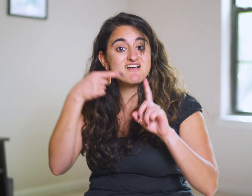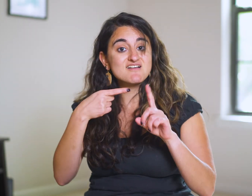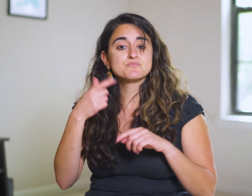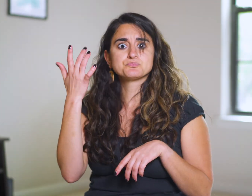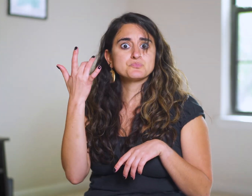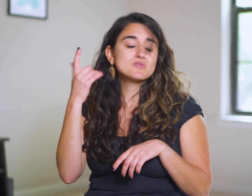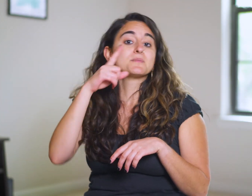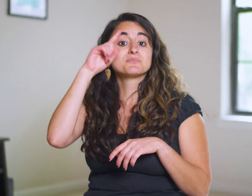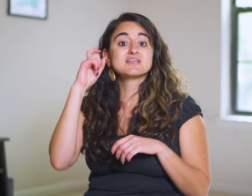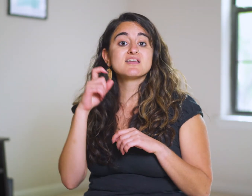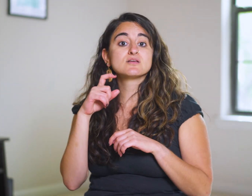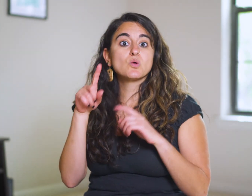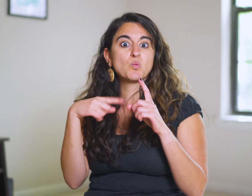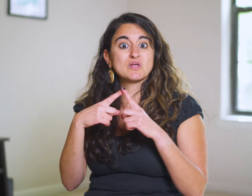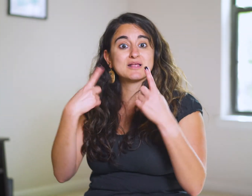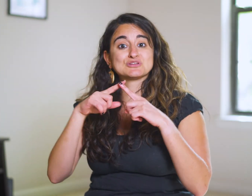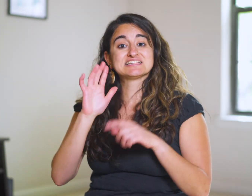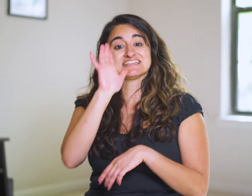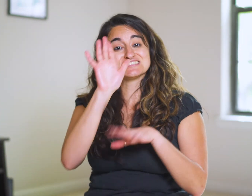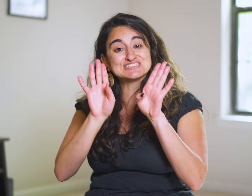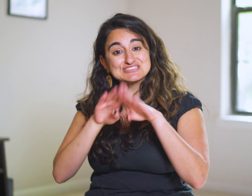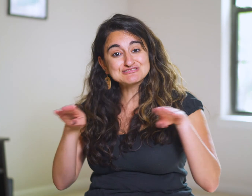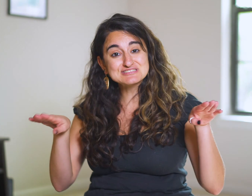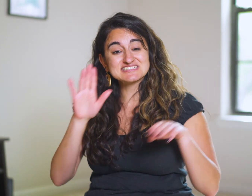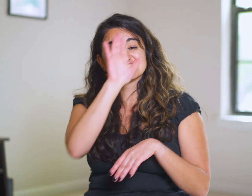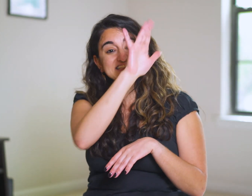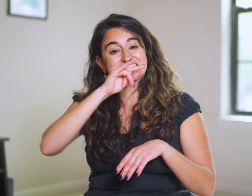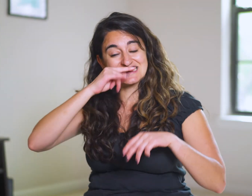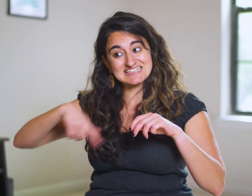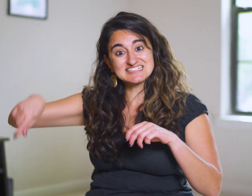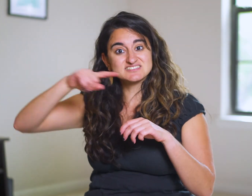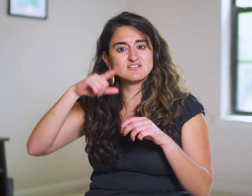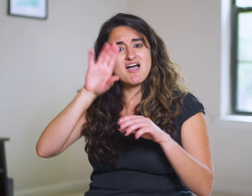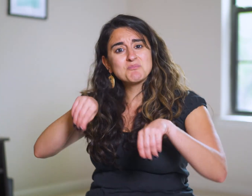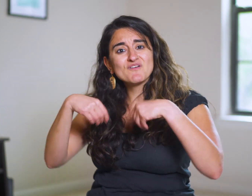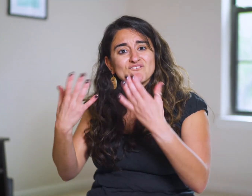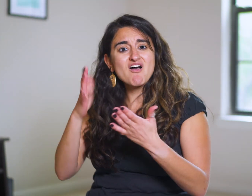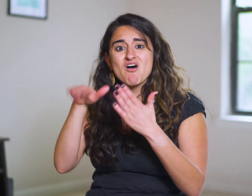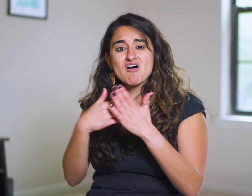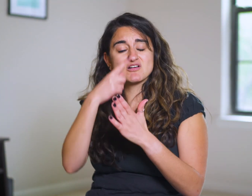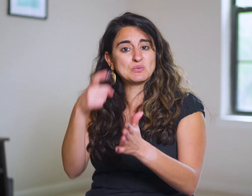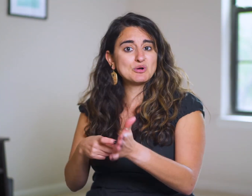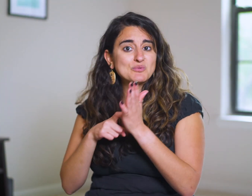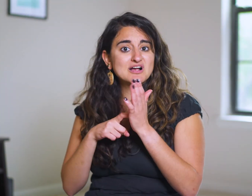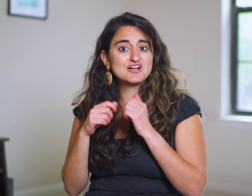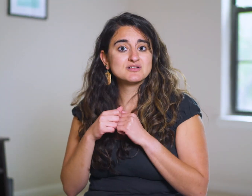because when it comes to His kids, God provides all He requires.